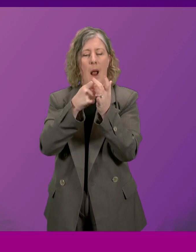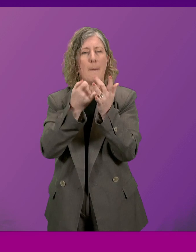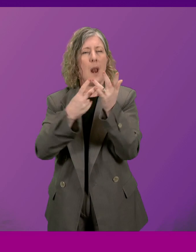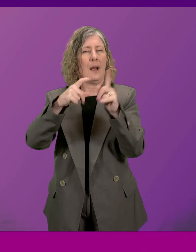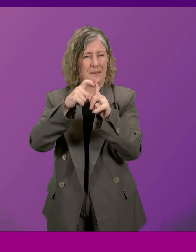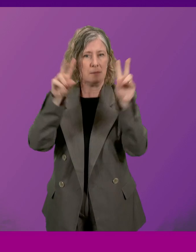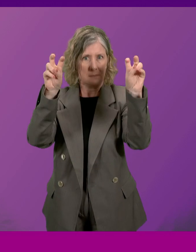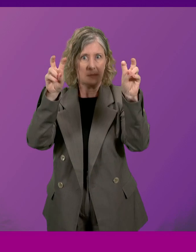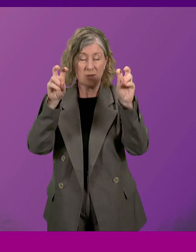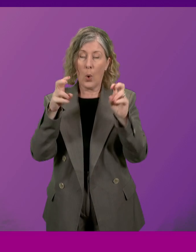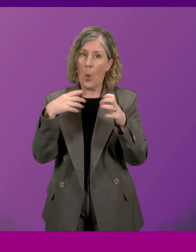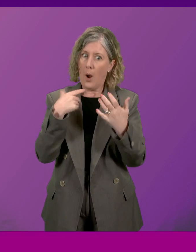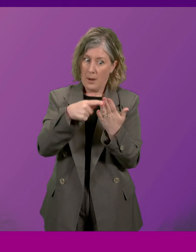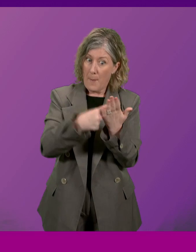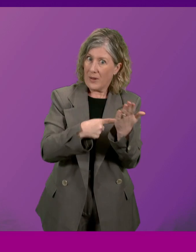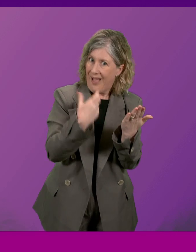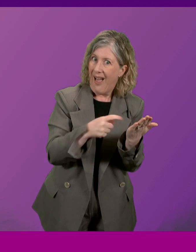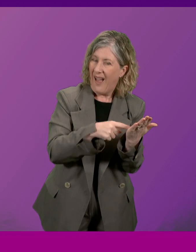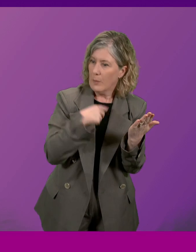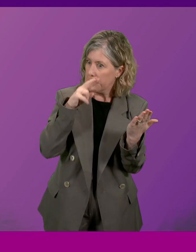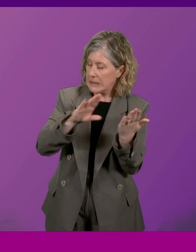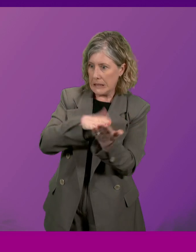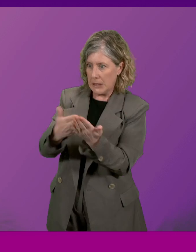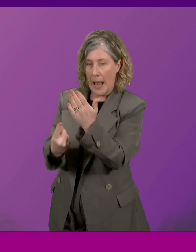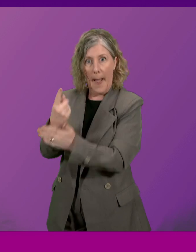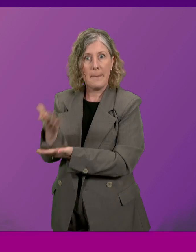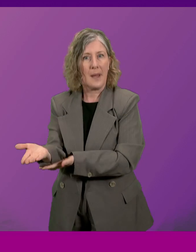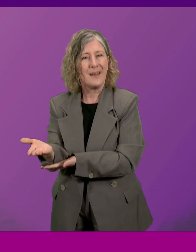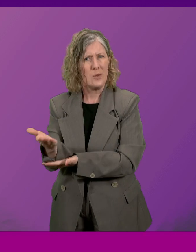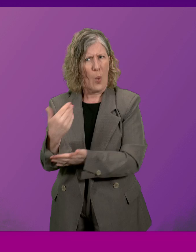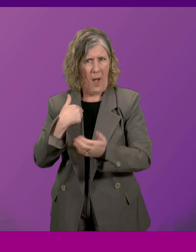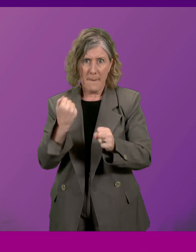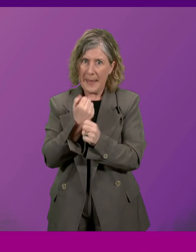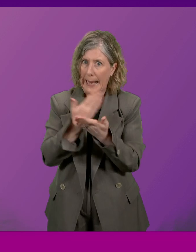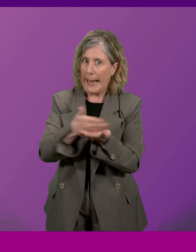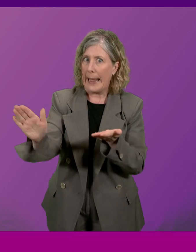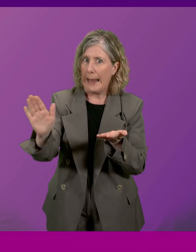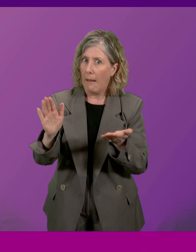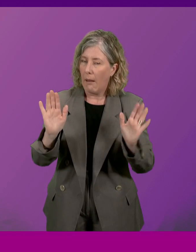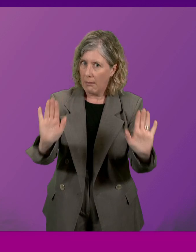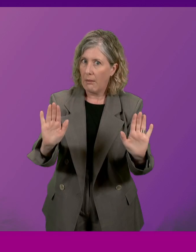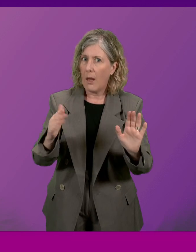but I have made it pretty clear that we do not all have to wait for new plans